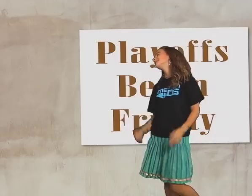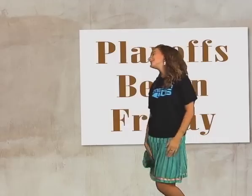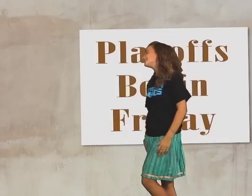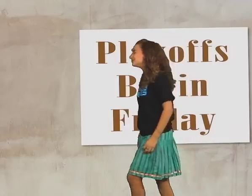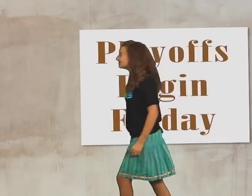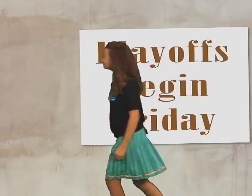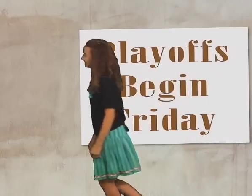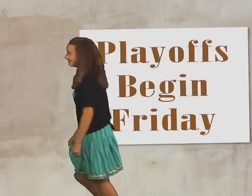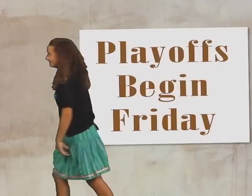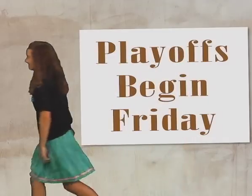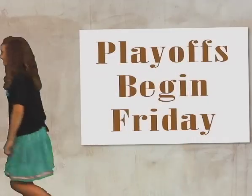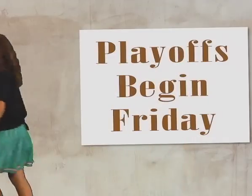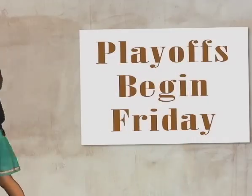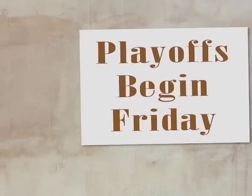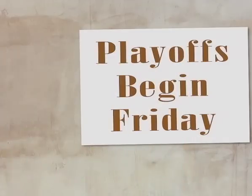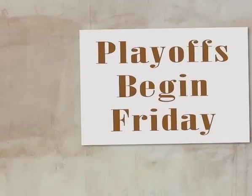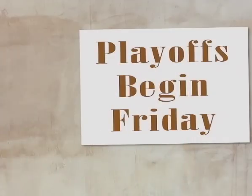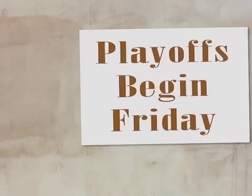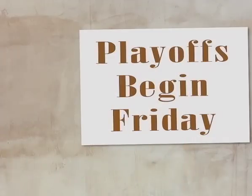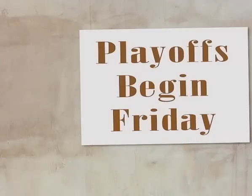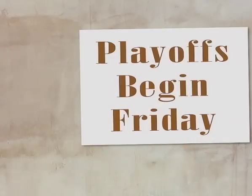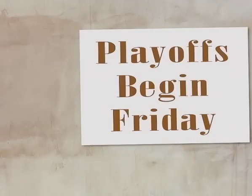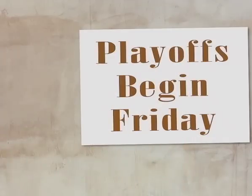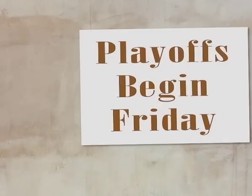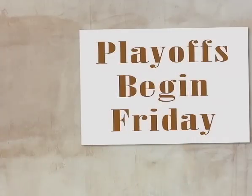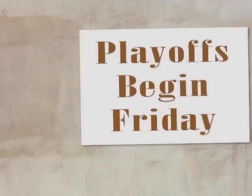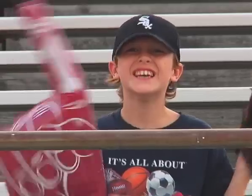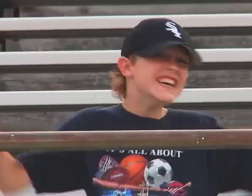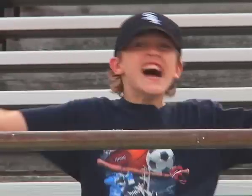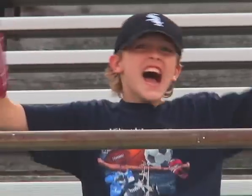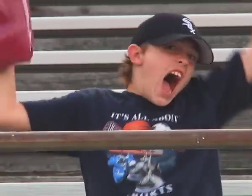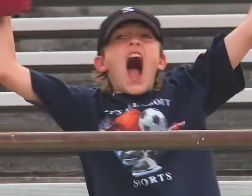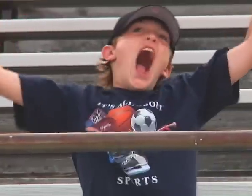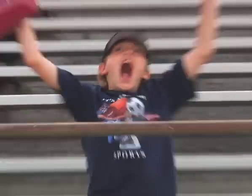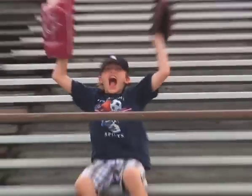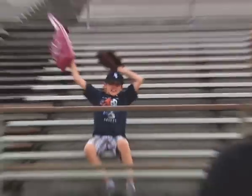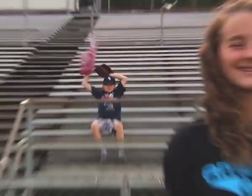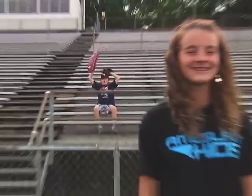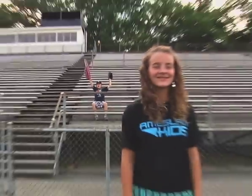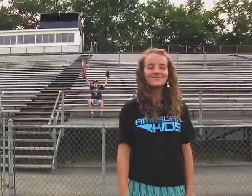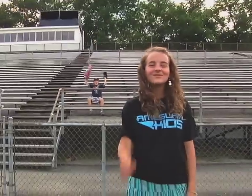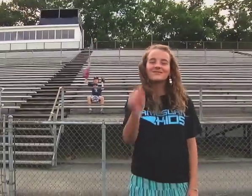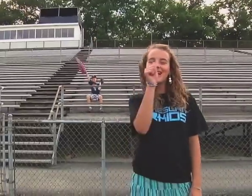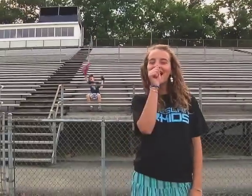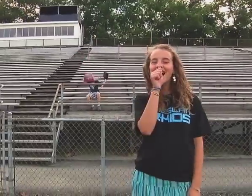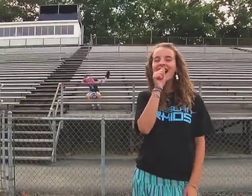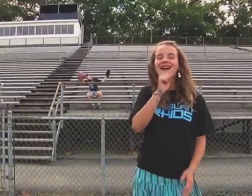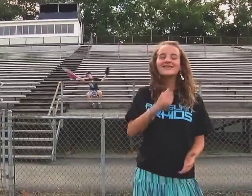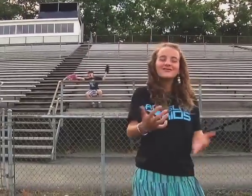READY JUST TO CELEBRATE. ‚ô™ PATIENCE. ‚ô™ styl ˇˇˇˇ